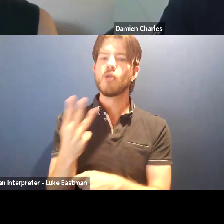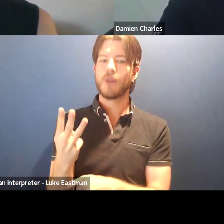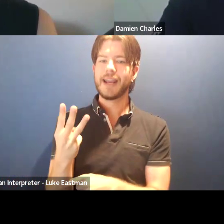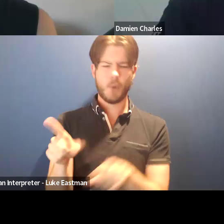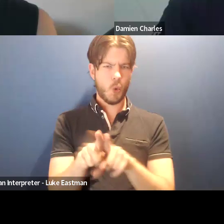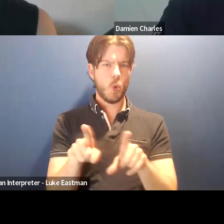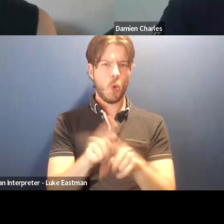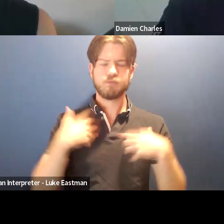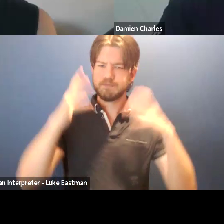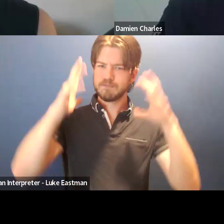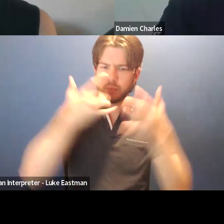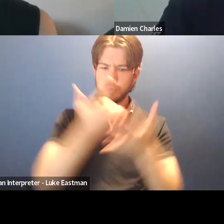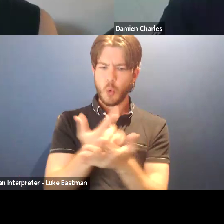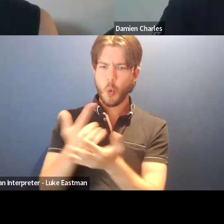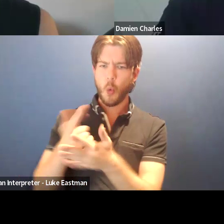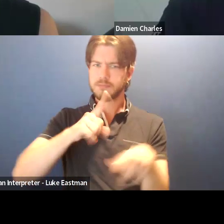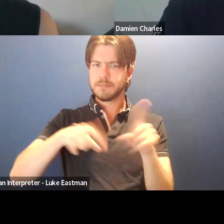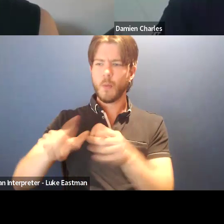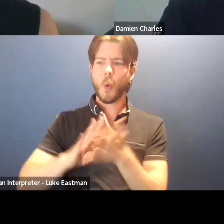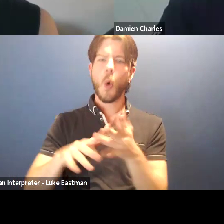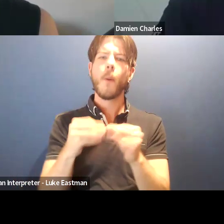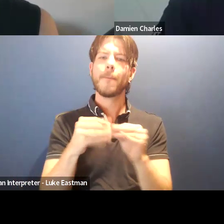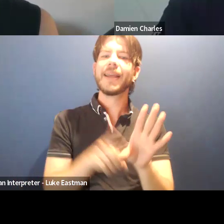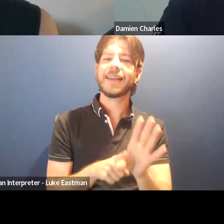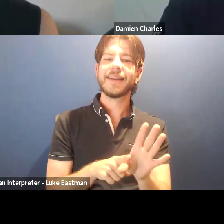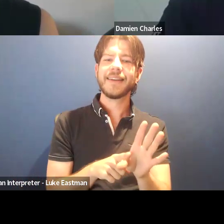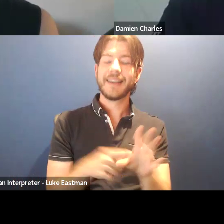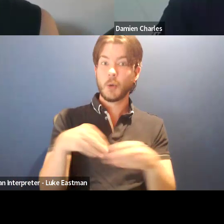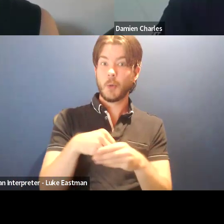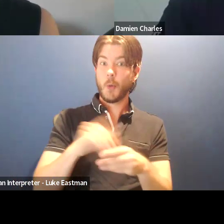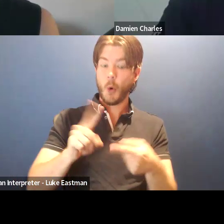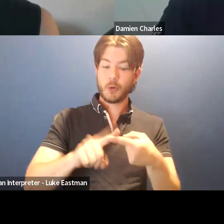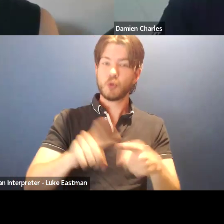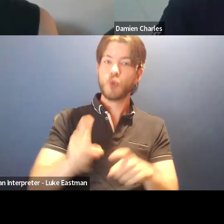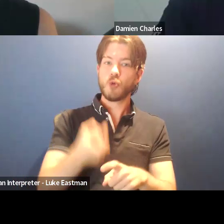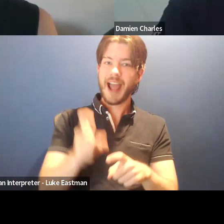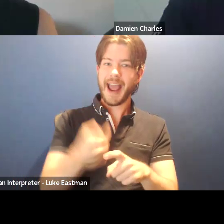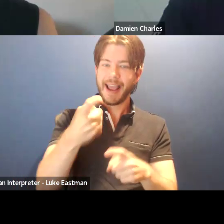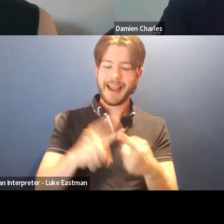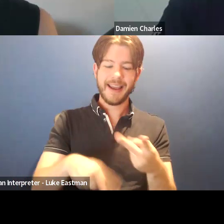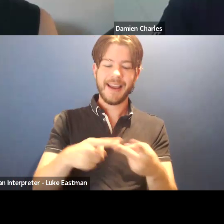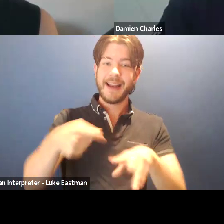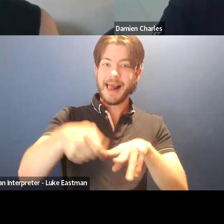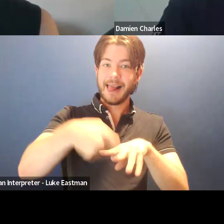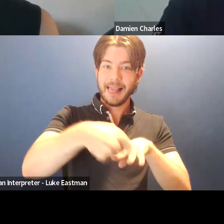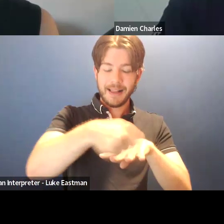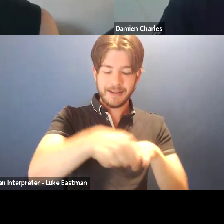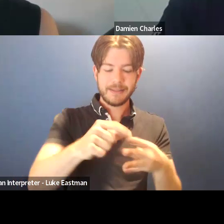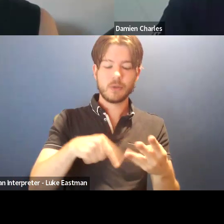undertaking creative endeavors in my spare time - these include crocheting, nail